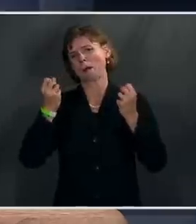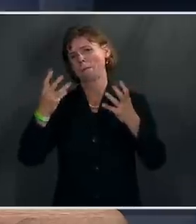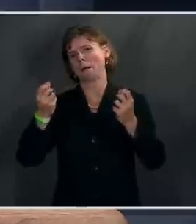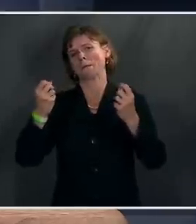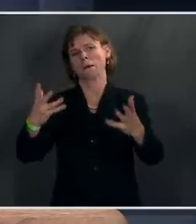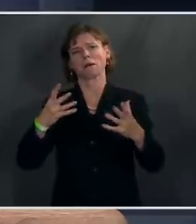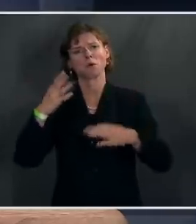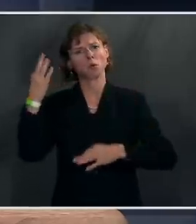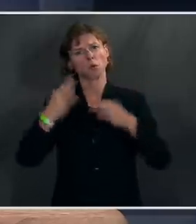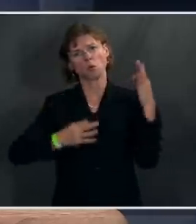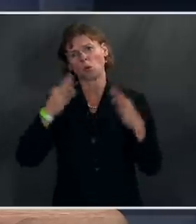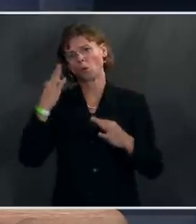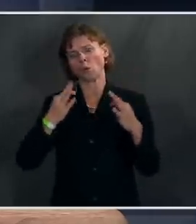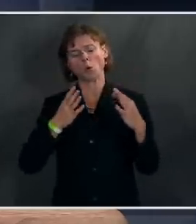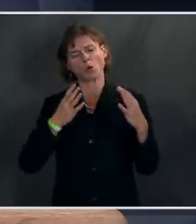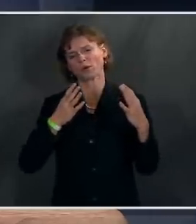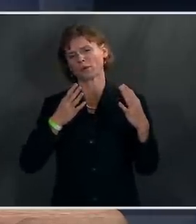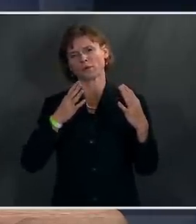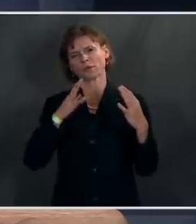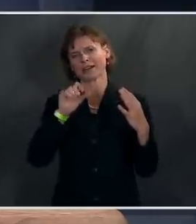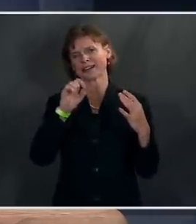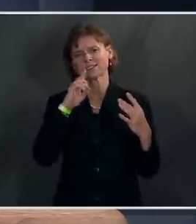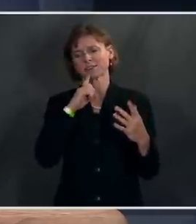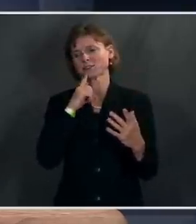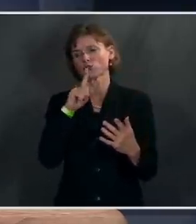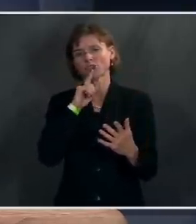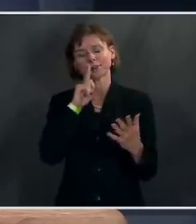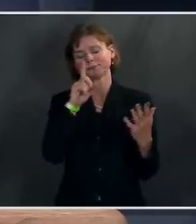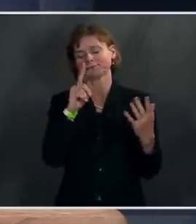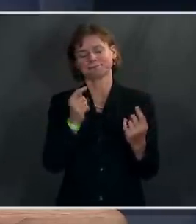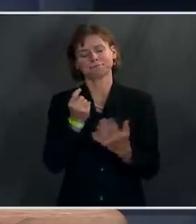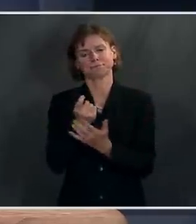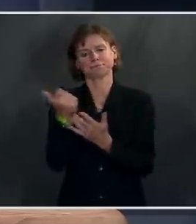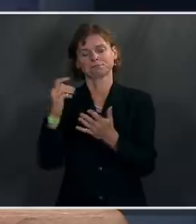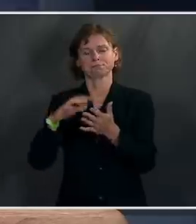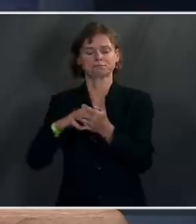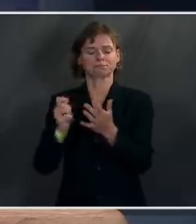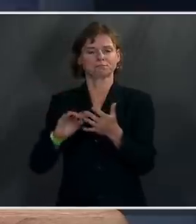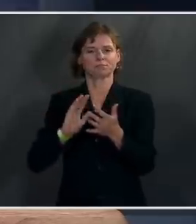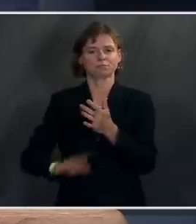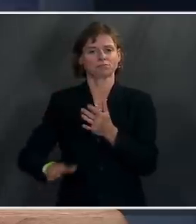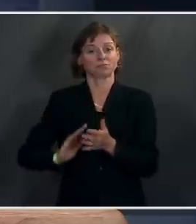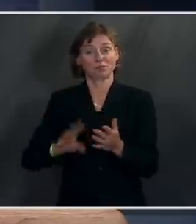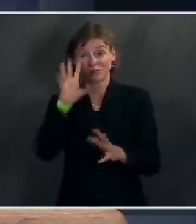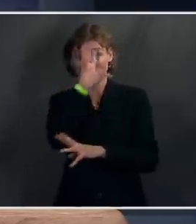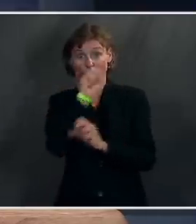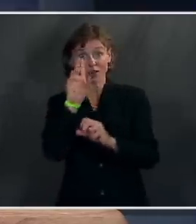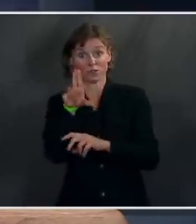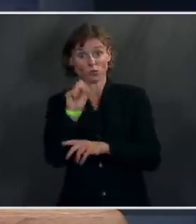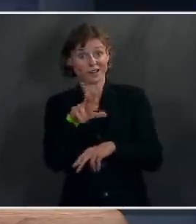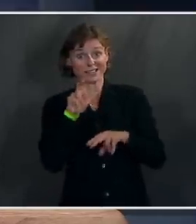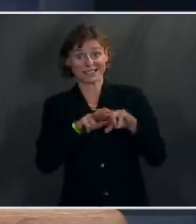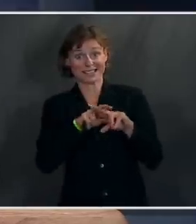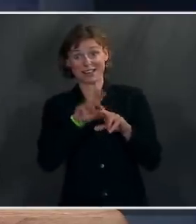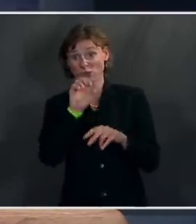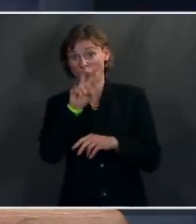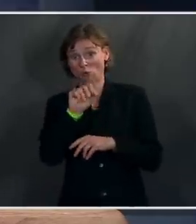that have been debunked. The President of the United States is sitting in the Oval Office engaging and governing the country.